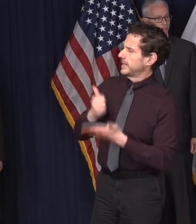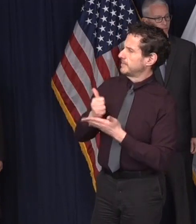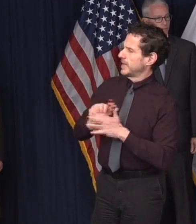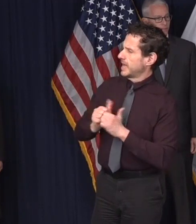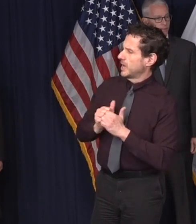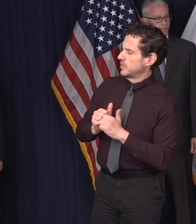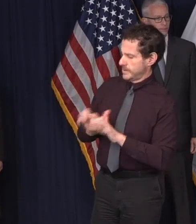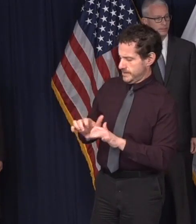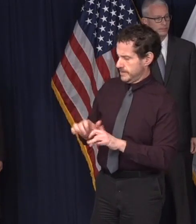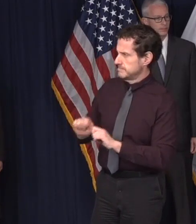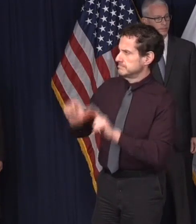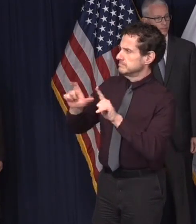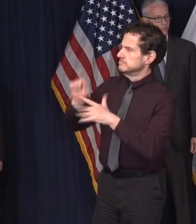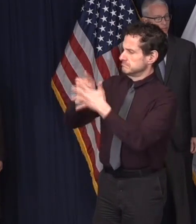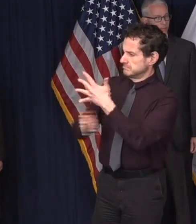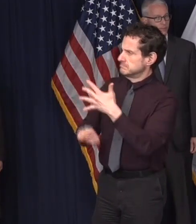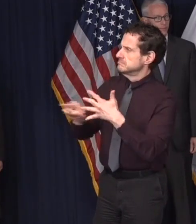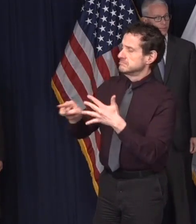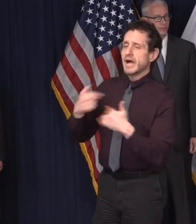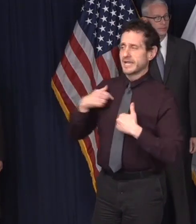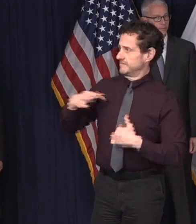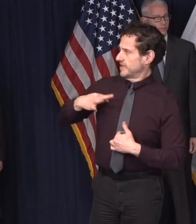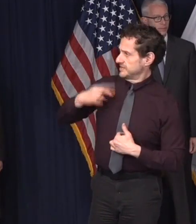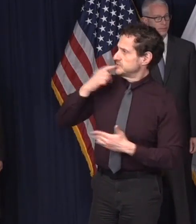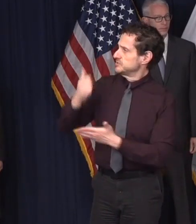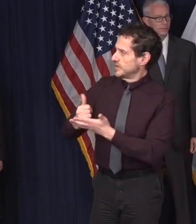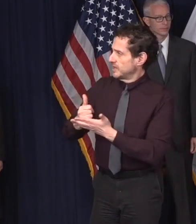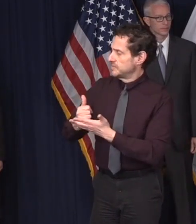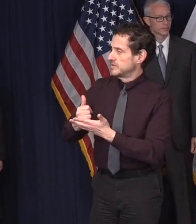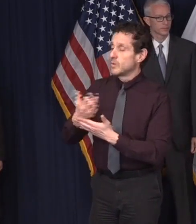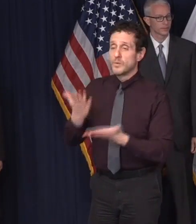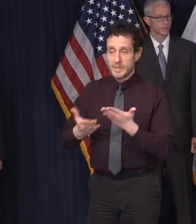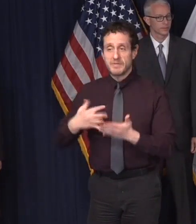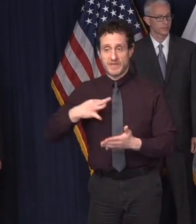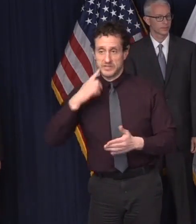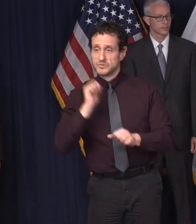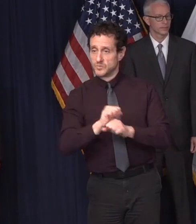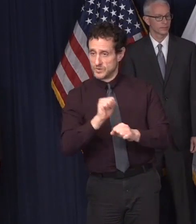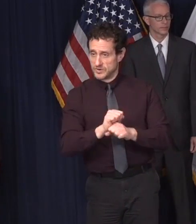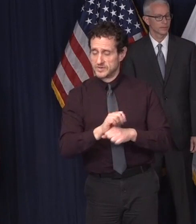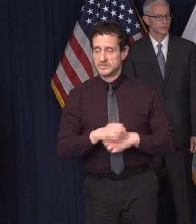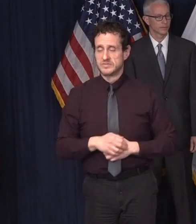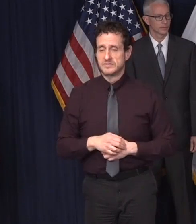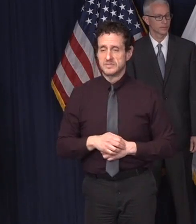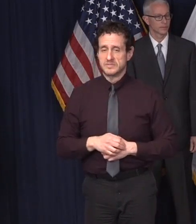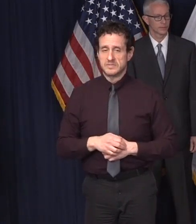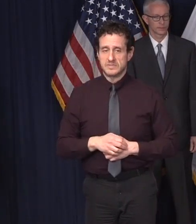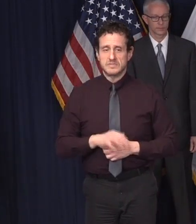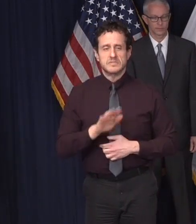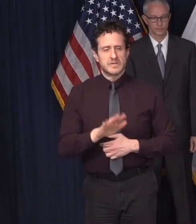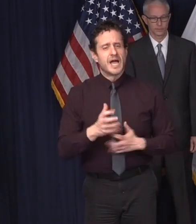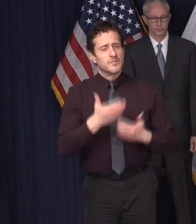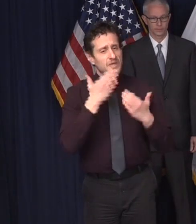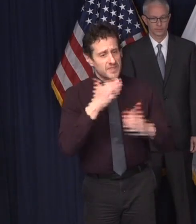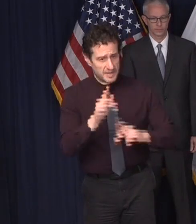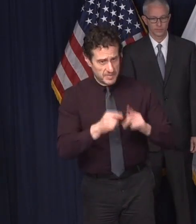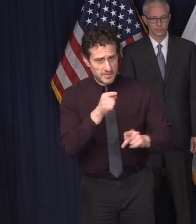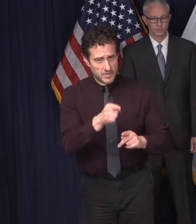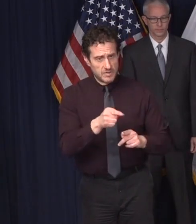THE YMCA AND OTHERS. THERE IF YOU GO TO THE WEBSITE, YOU WILL FIND WAYS TO VOLUNTEER AND HELP WHETHER AS A VOLUNTEER